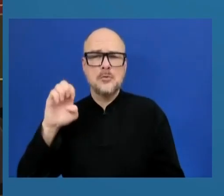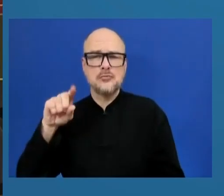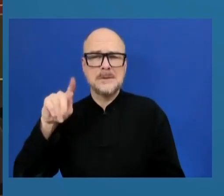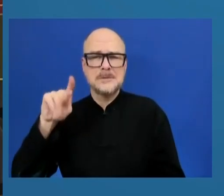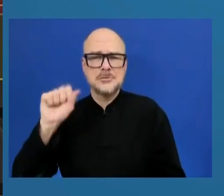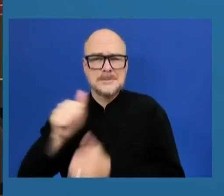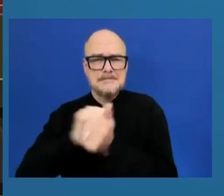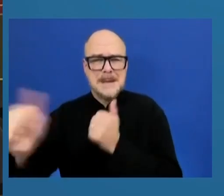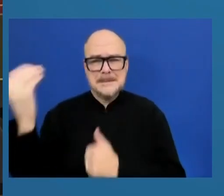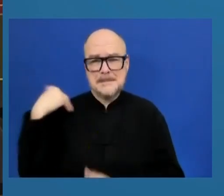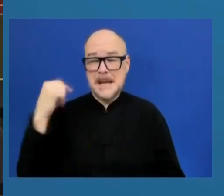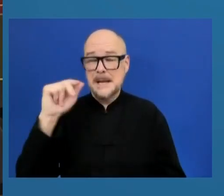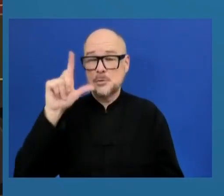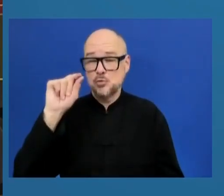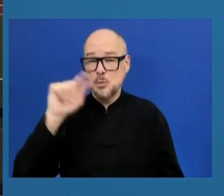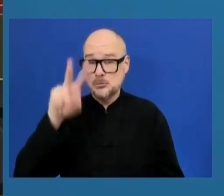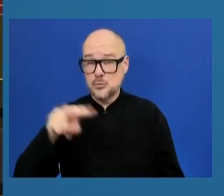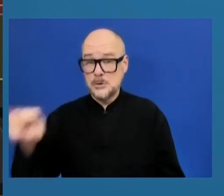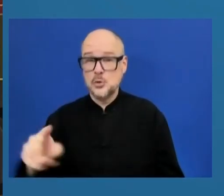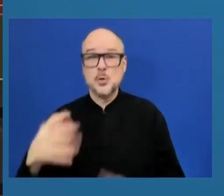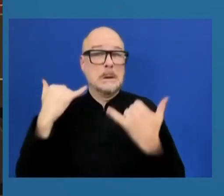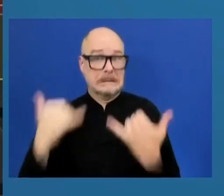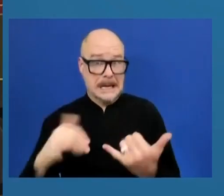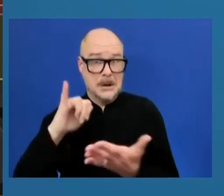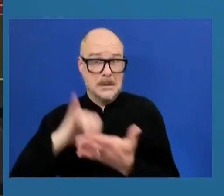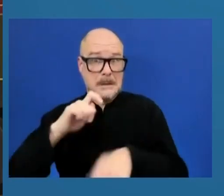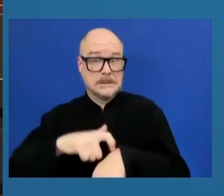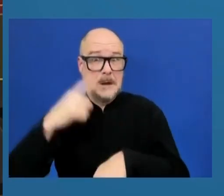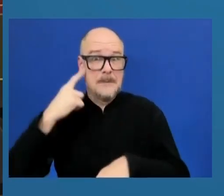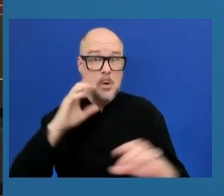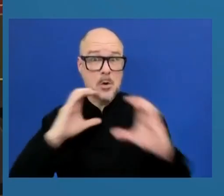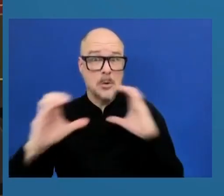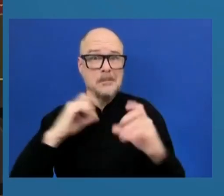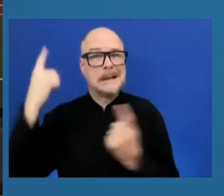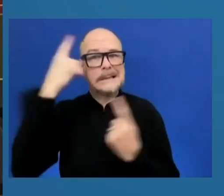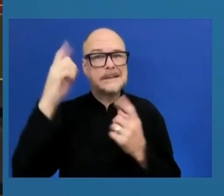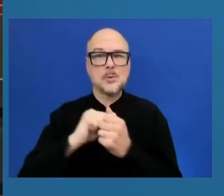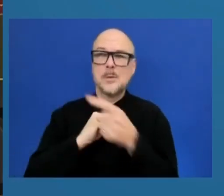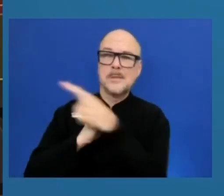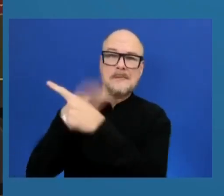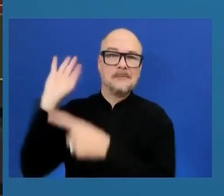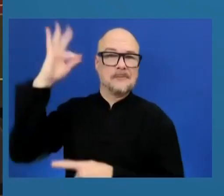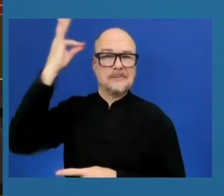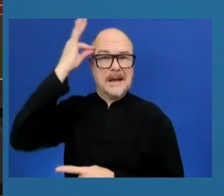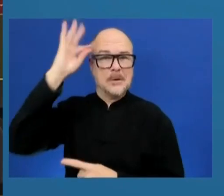is this the time to have that conversation considering what's going on with the federal Department of Education? Well,